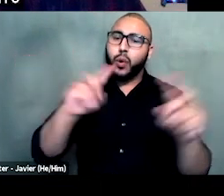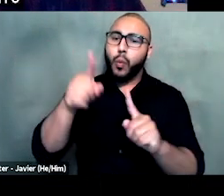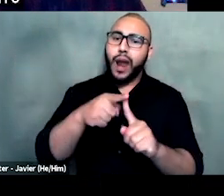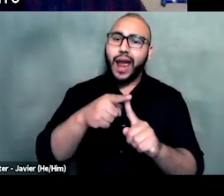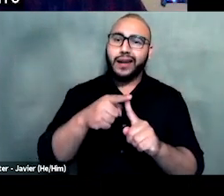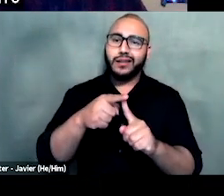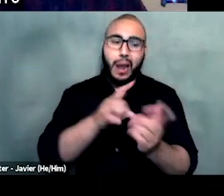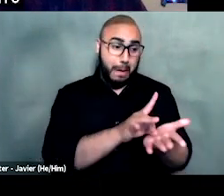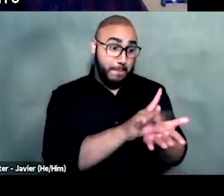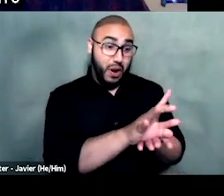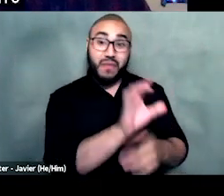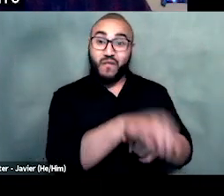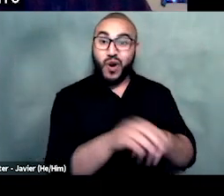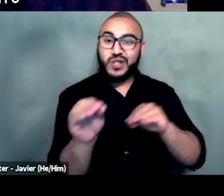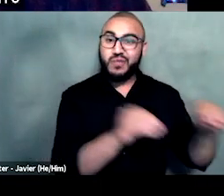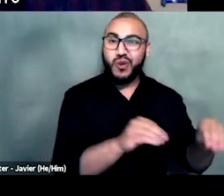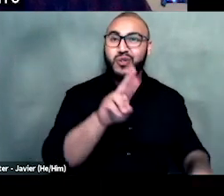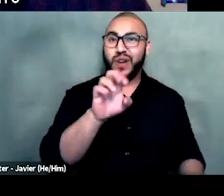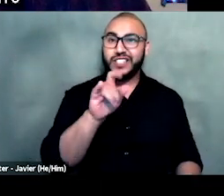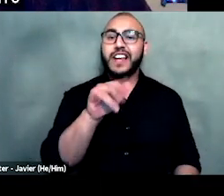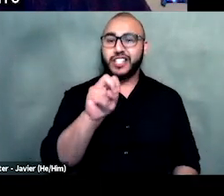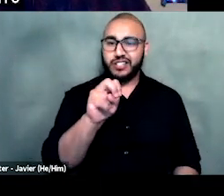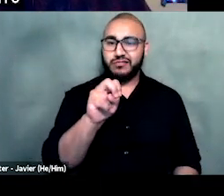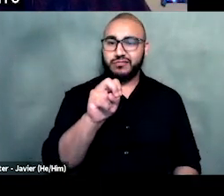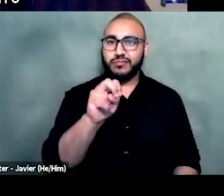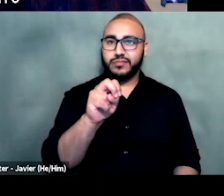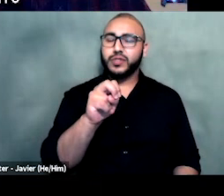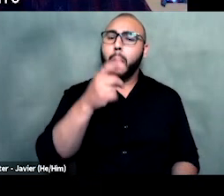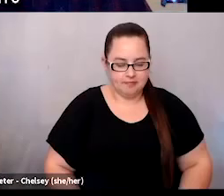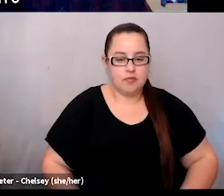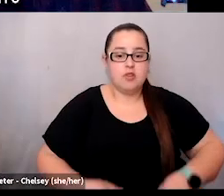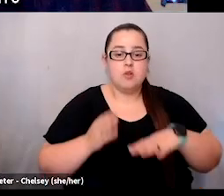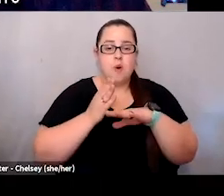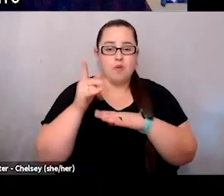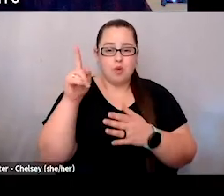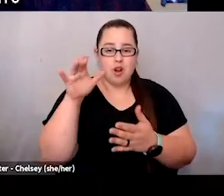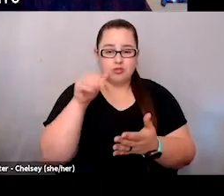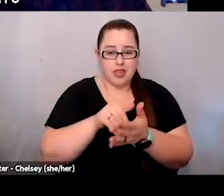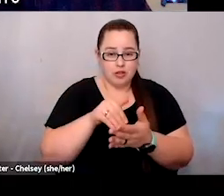reservations, in other words, kill the culture. Again, over 100,000 Native Americans